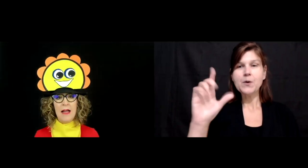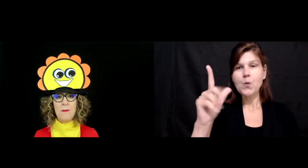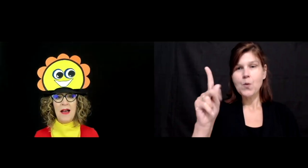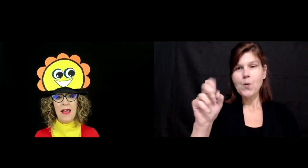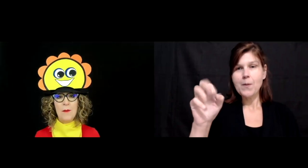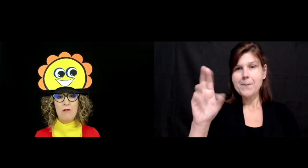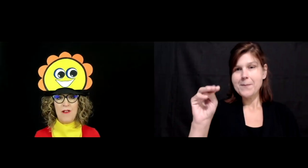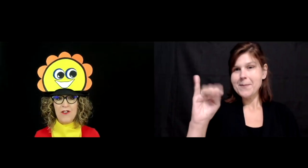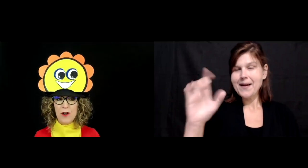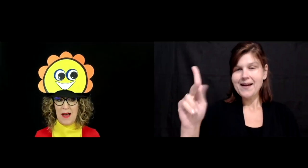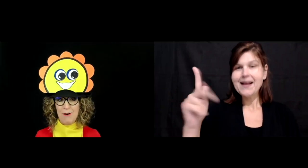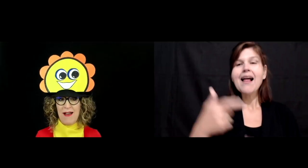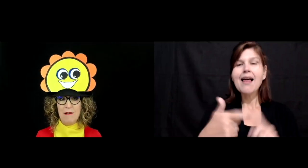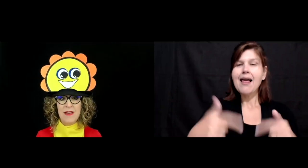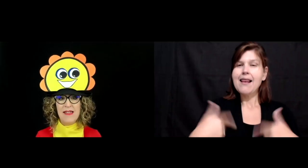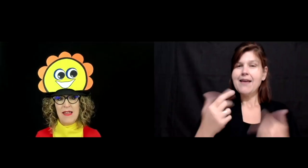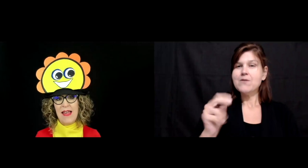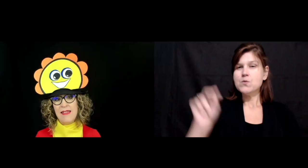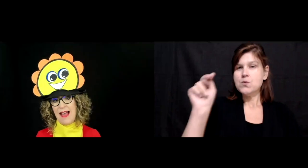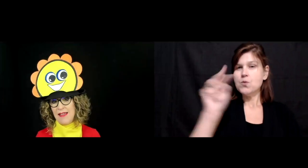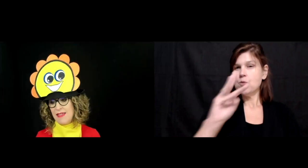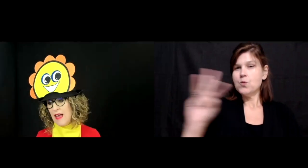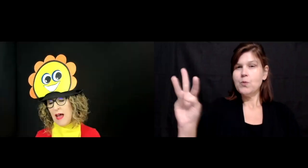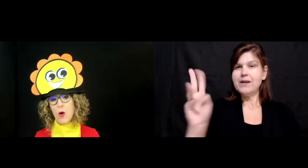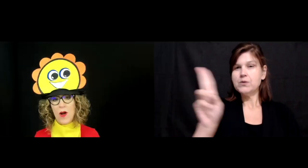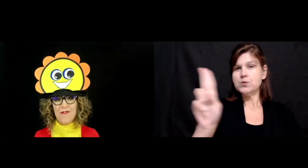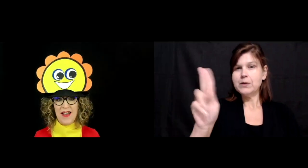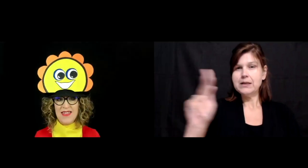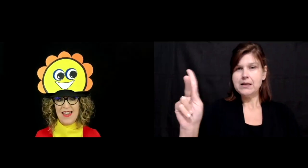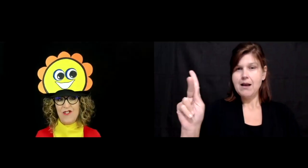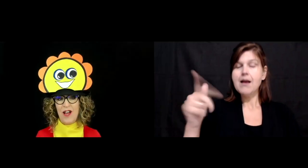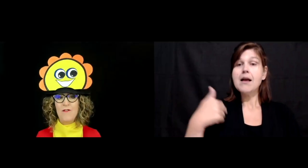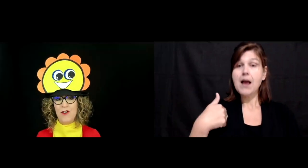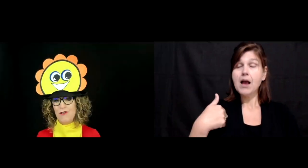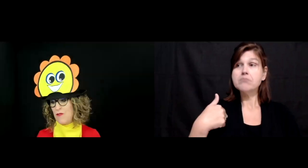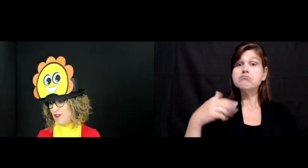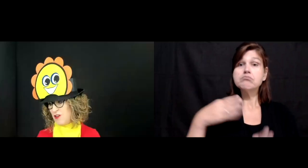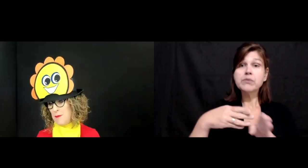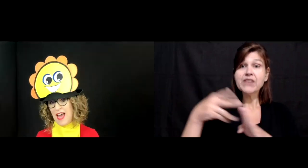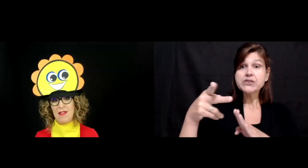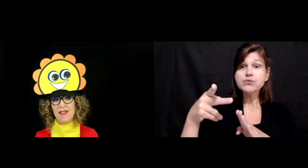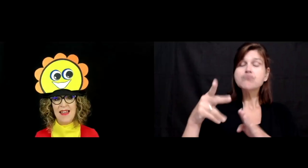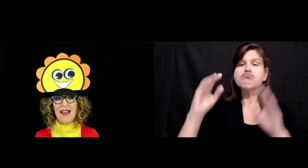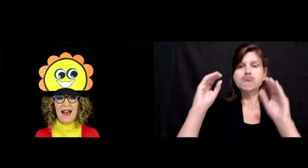And my professional background is as a qualified teacher of children with vision impairments.